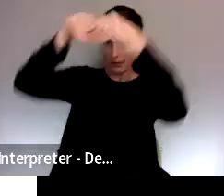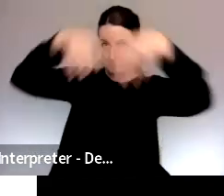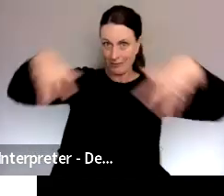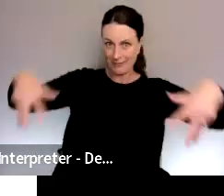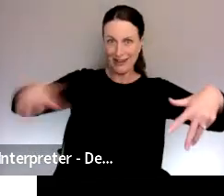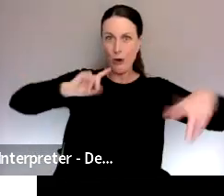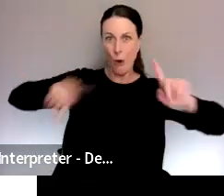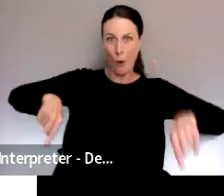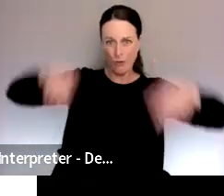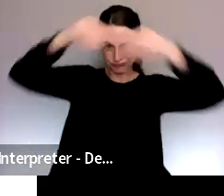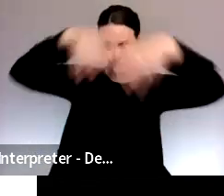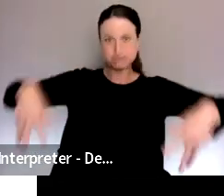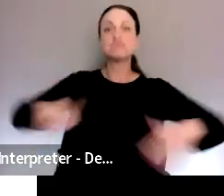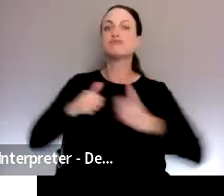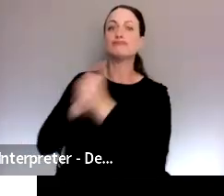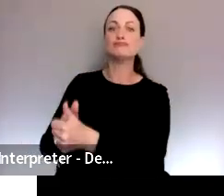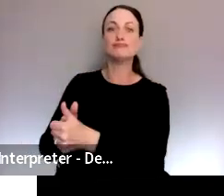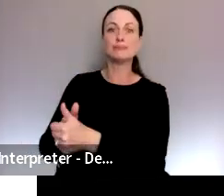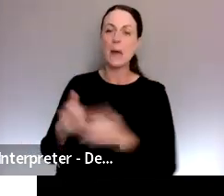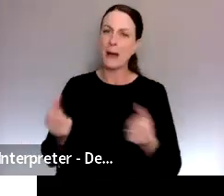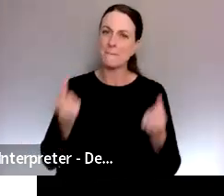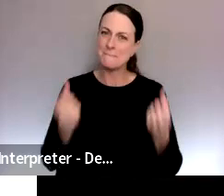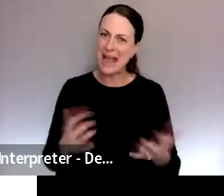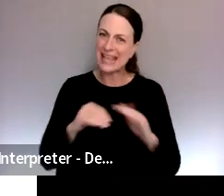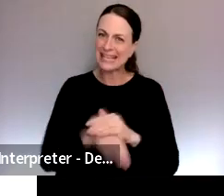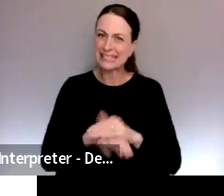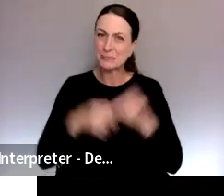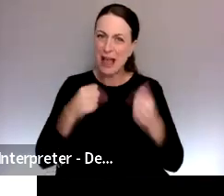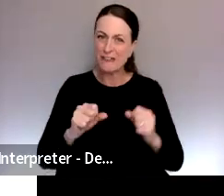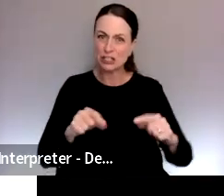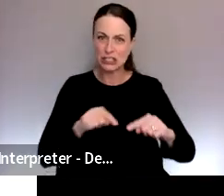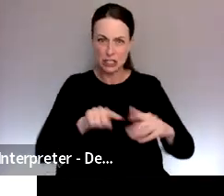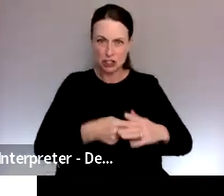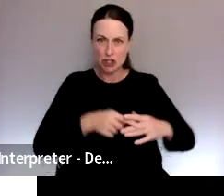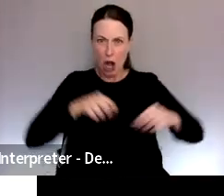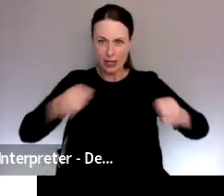but many, many, many accessibility efforts are grassroots in organizations